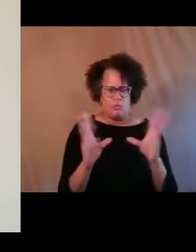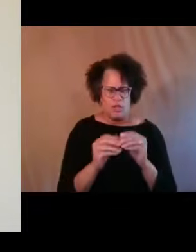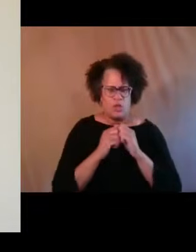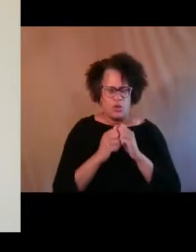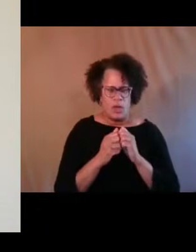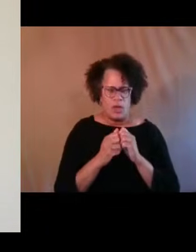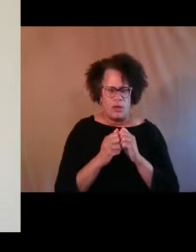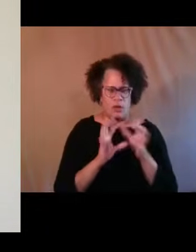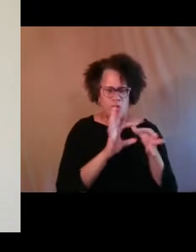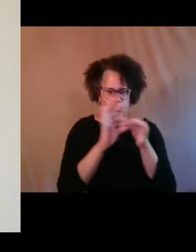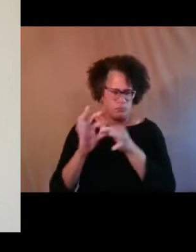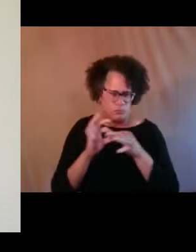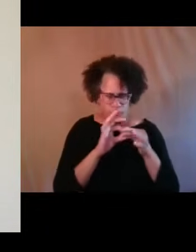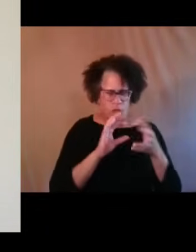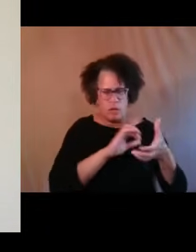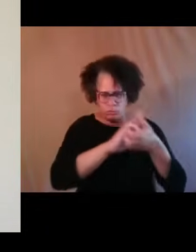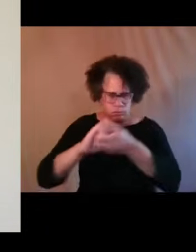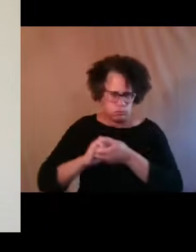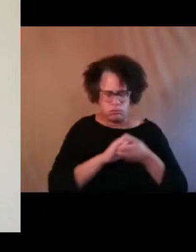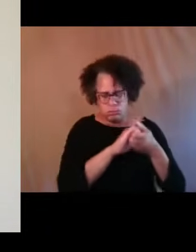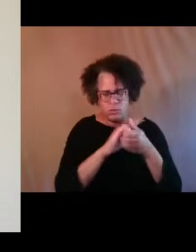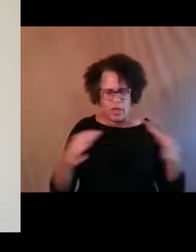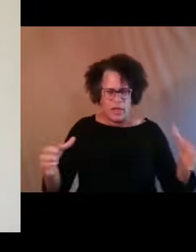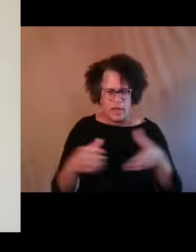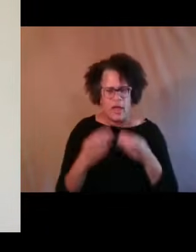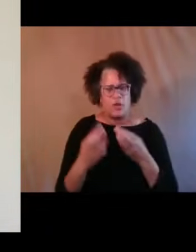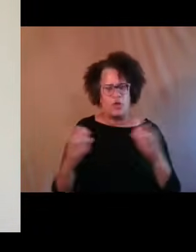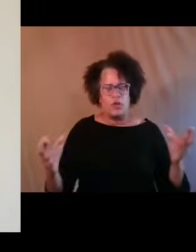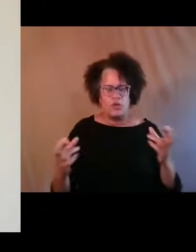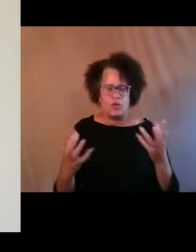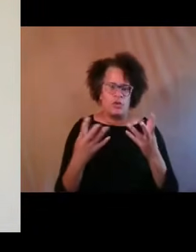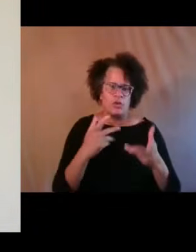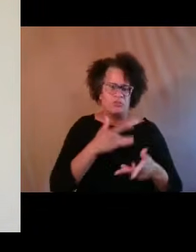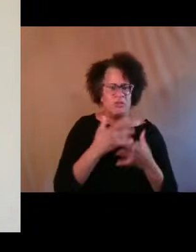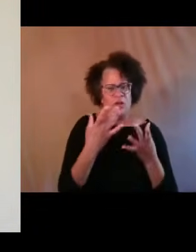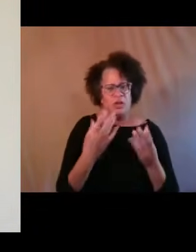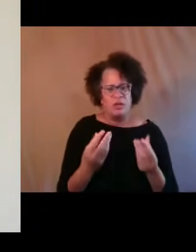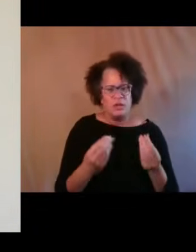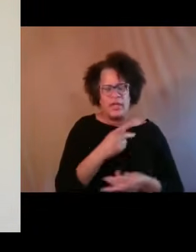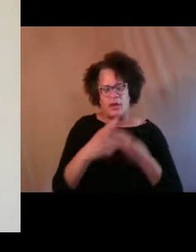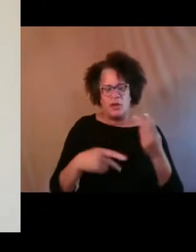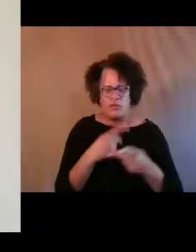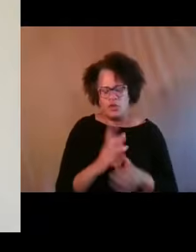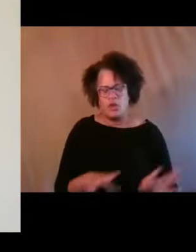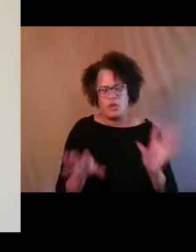and to gather our resources, nourish each other. That's like critical for our mental health.